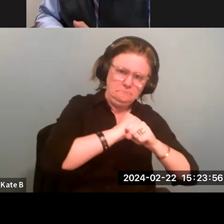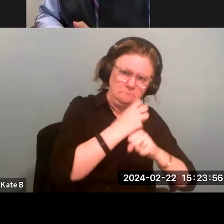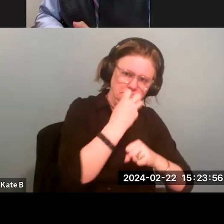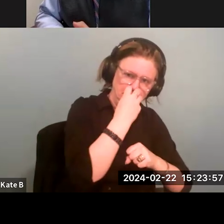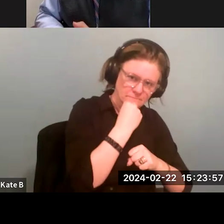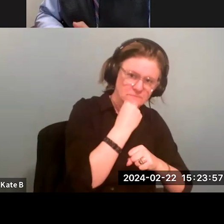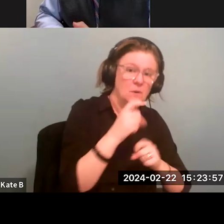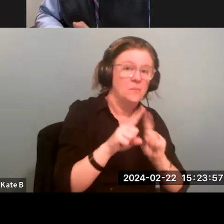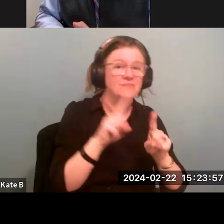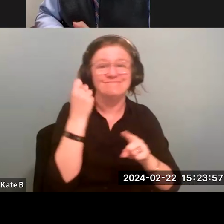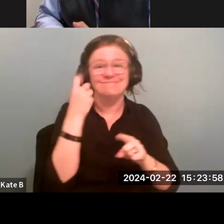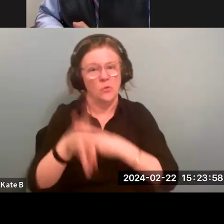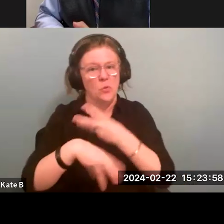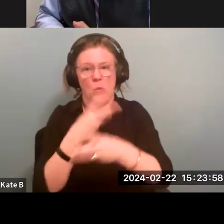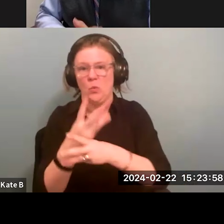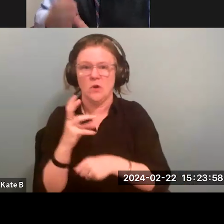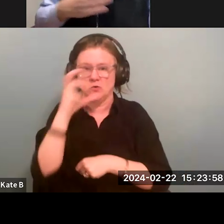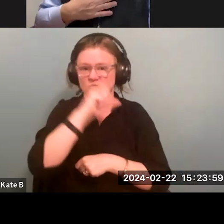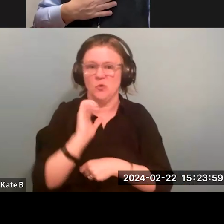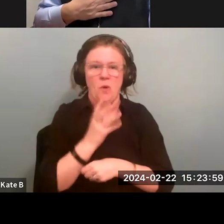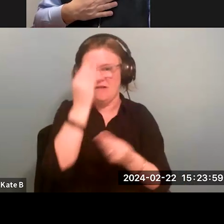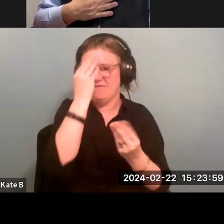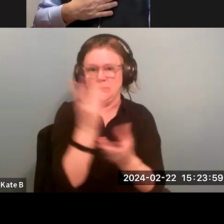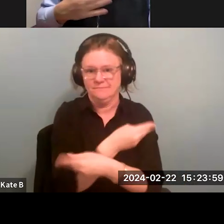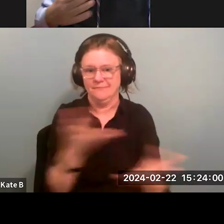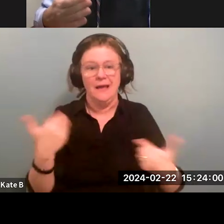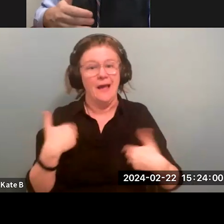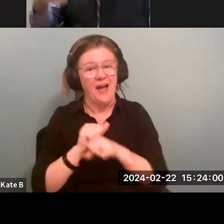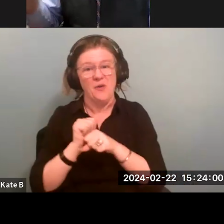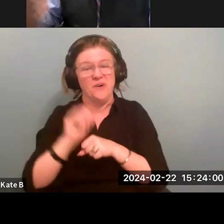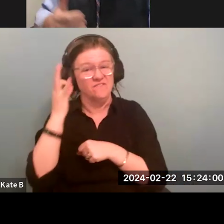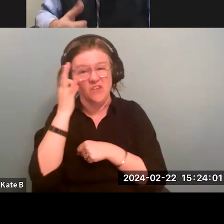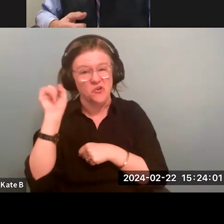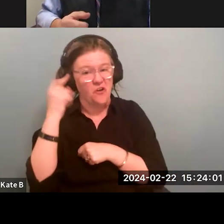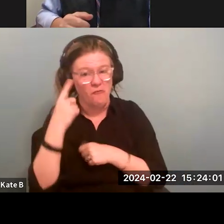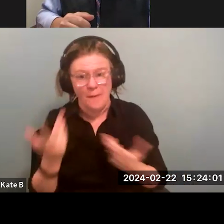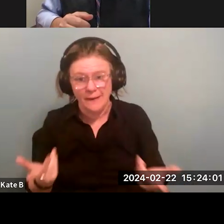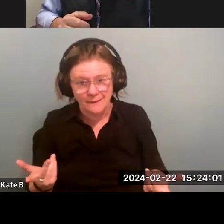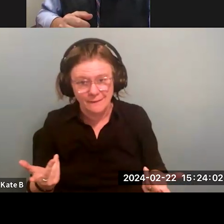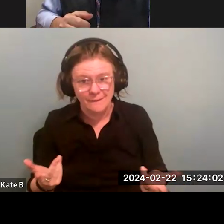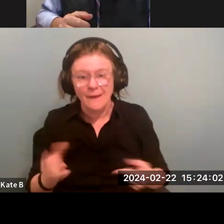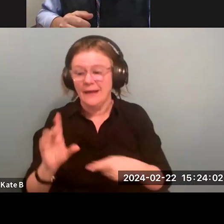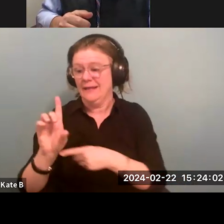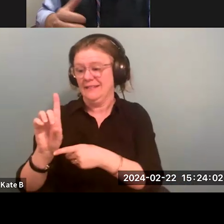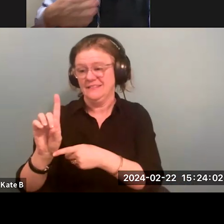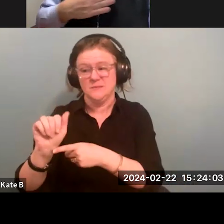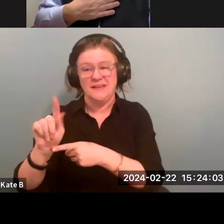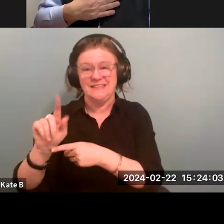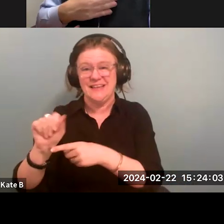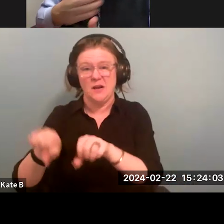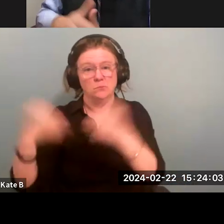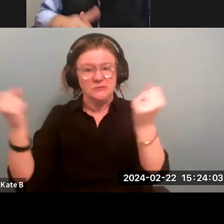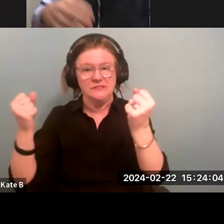now where we have to assume our information is already out there. I'm a federal employee. There's been data breaches as far as federal employees are concerned. I'm a veteran.